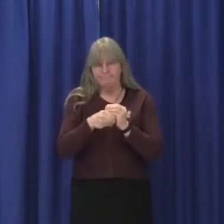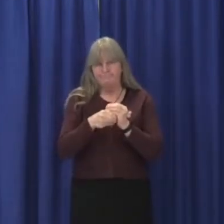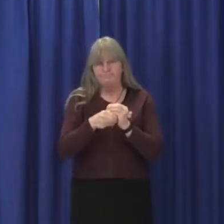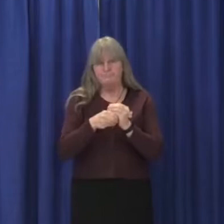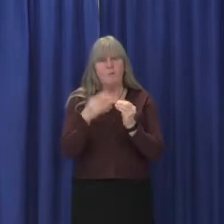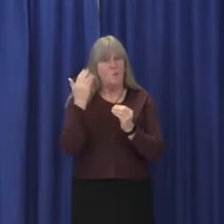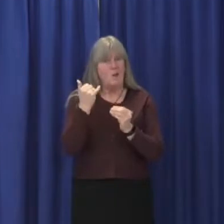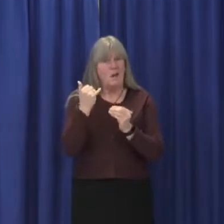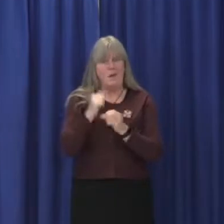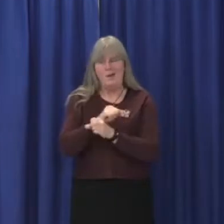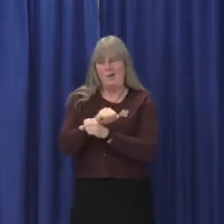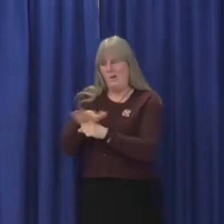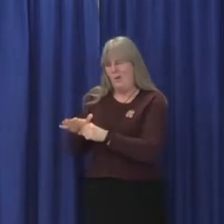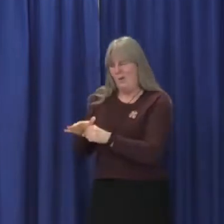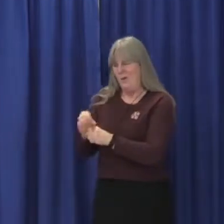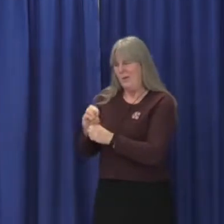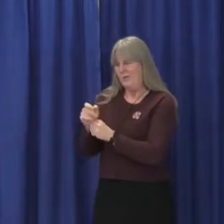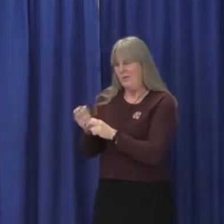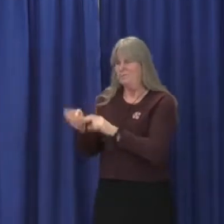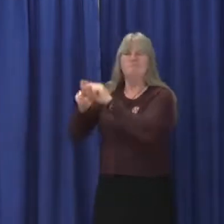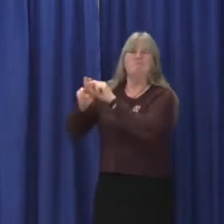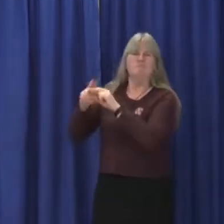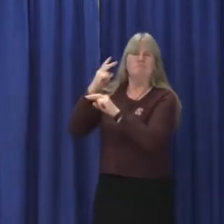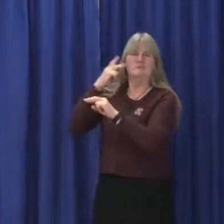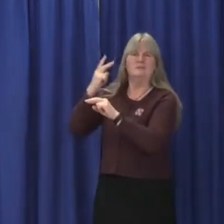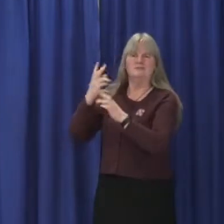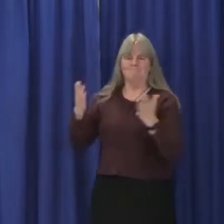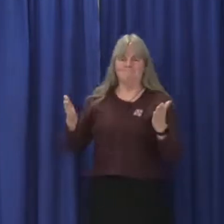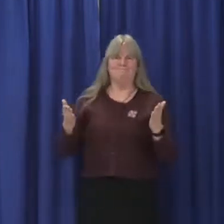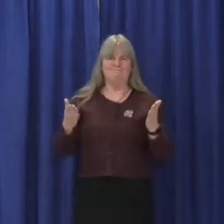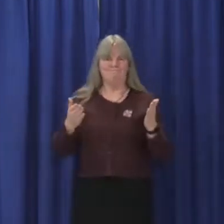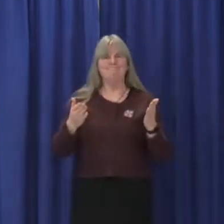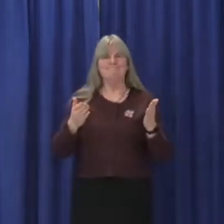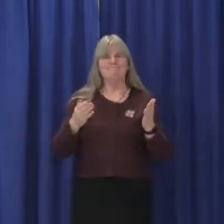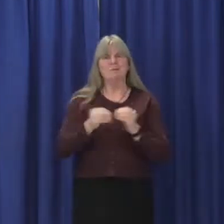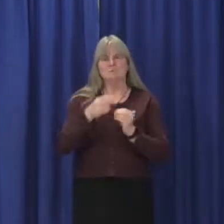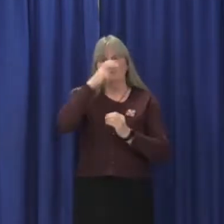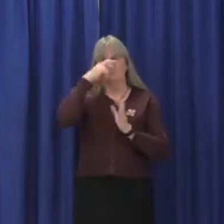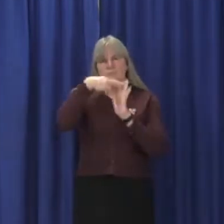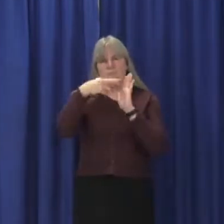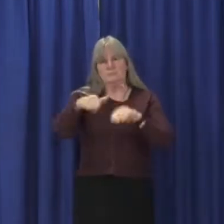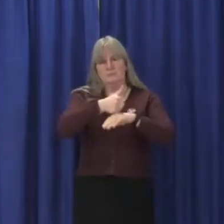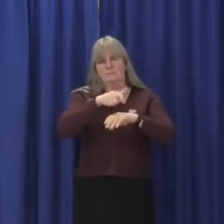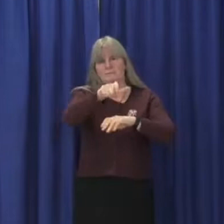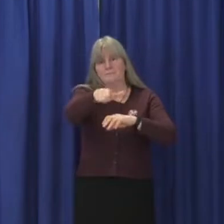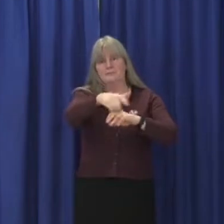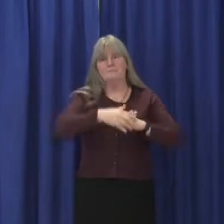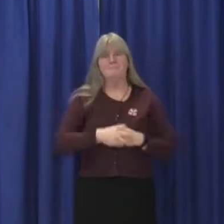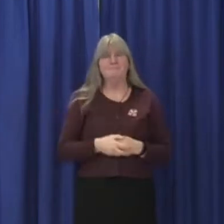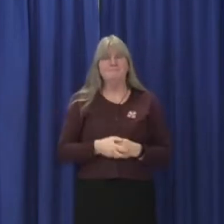increasing cases that we continue to see here in the territory. The Yukon is experiencing